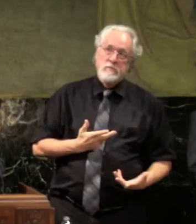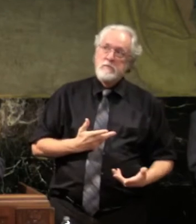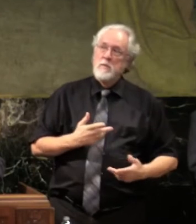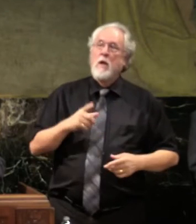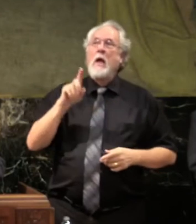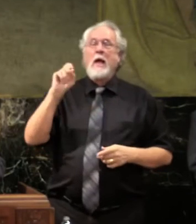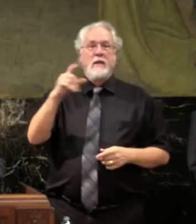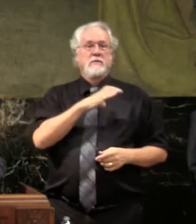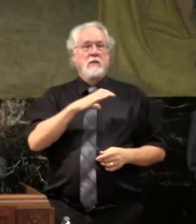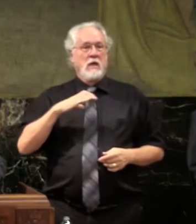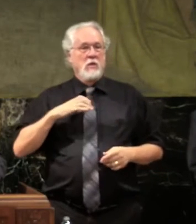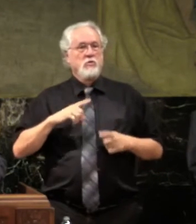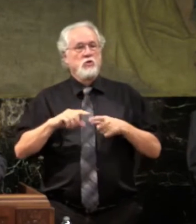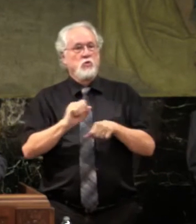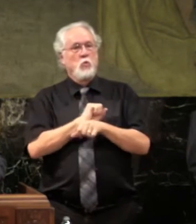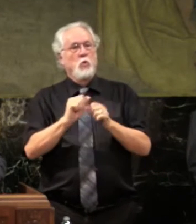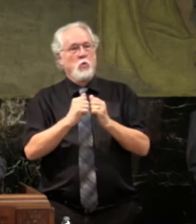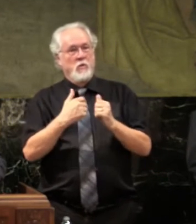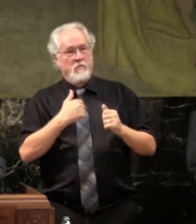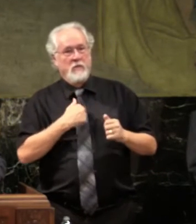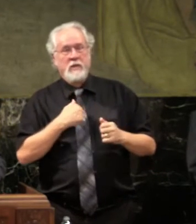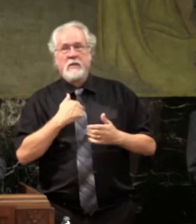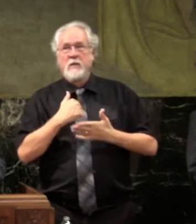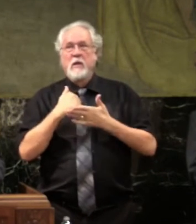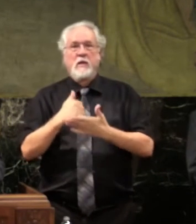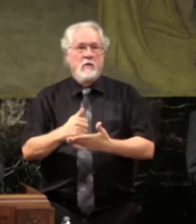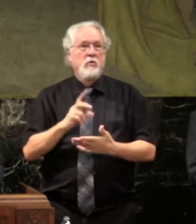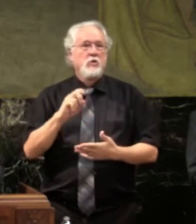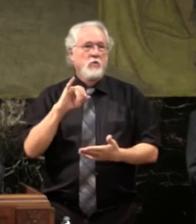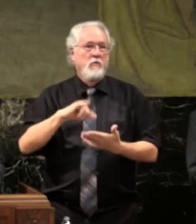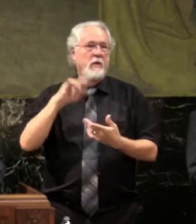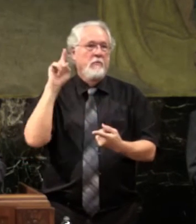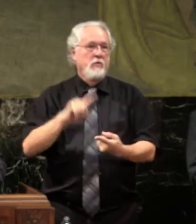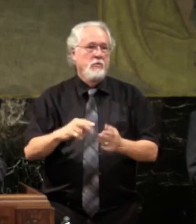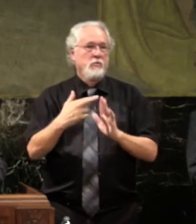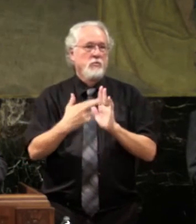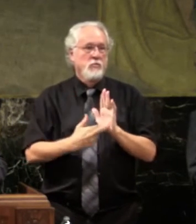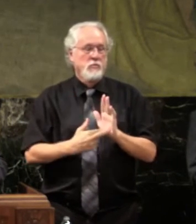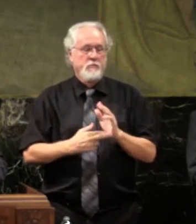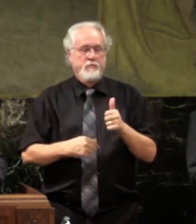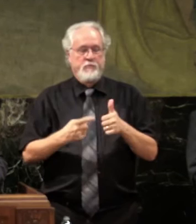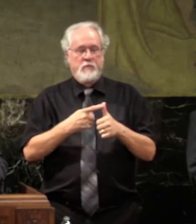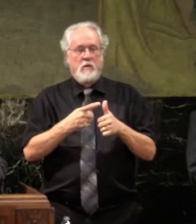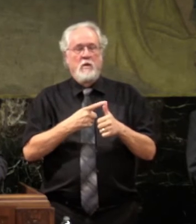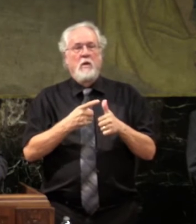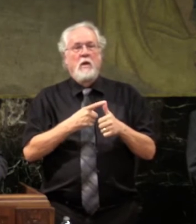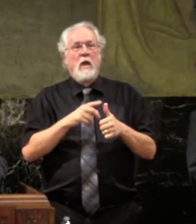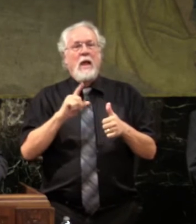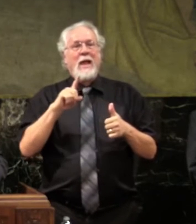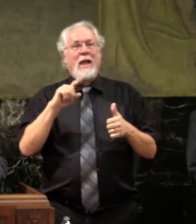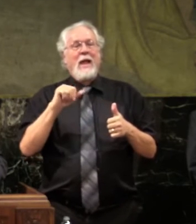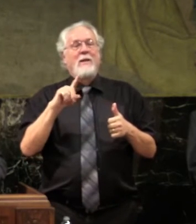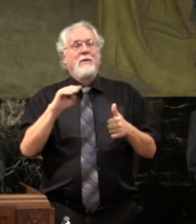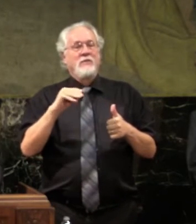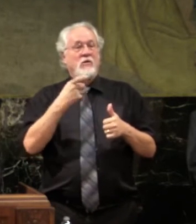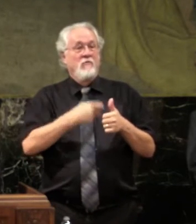delegation to work with me to do the same first for the administrative costs of this plan alone we are planning to